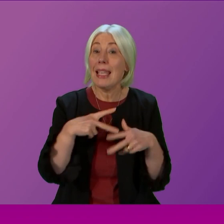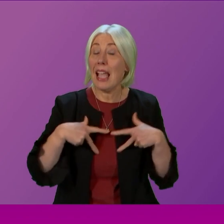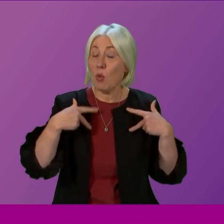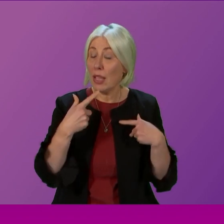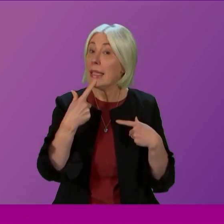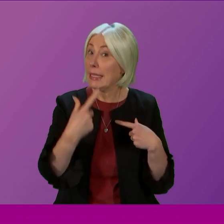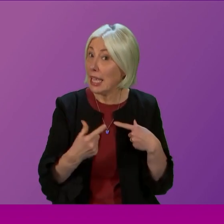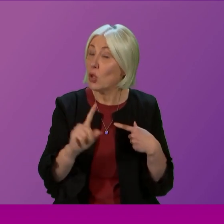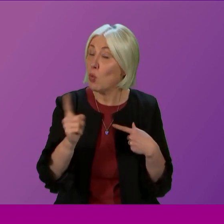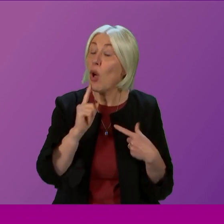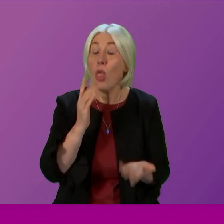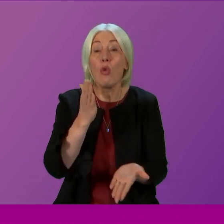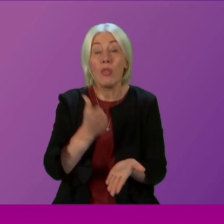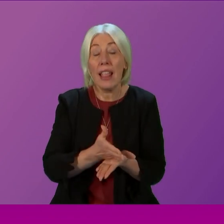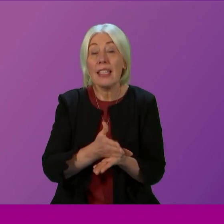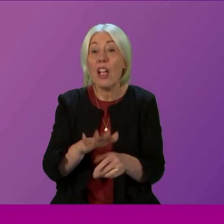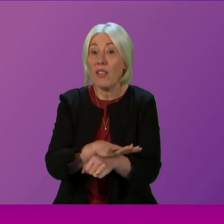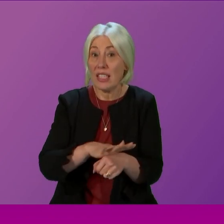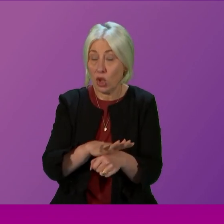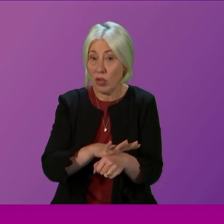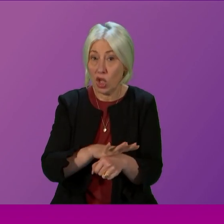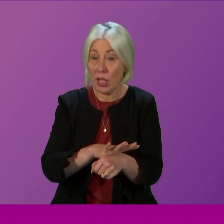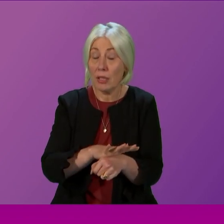“The reality of the situation is that yet again,